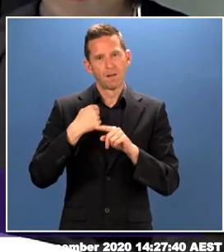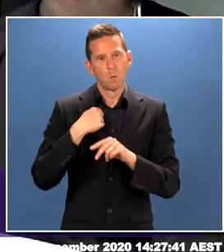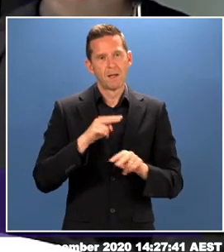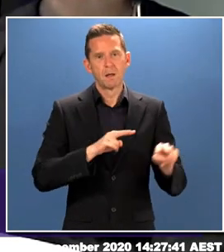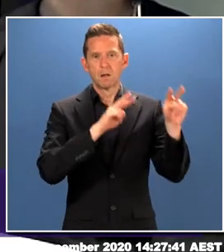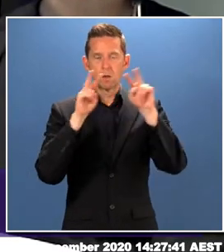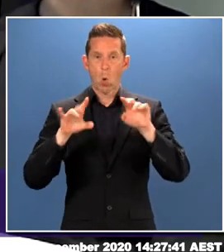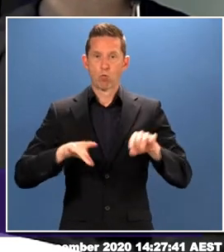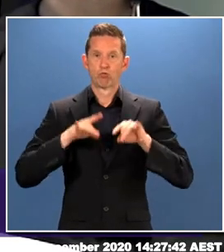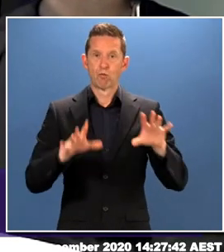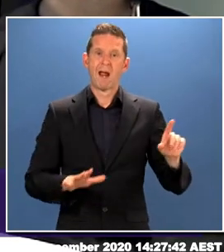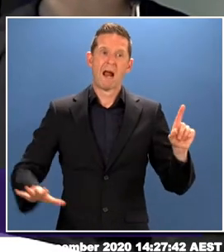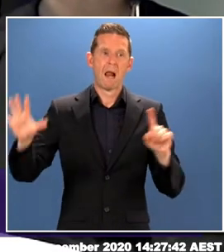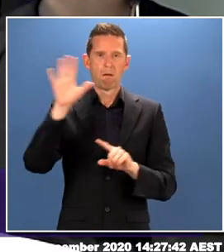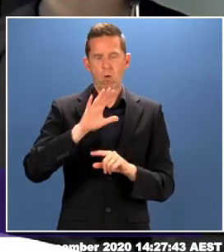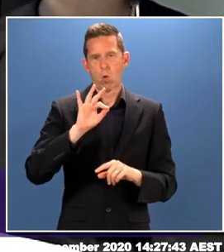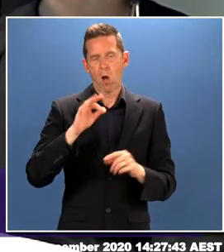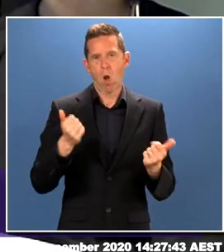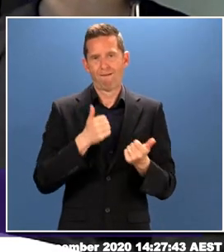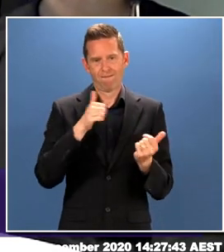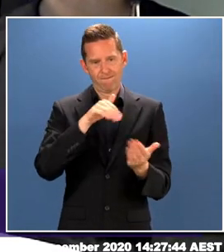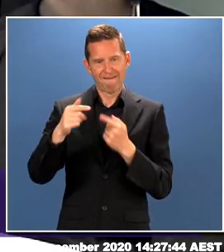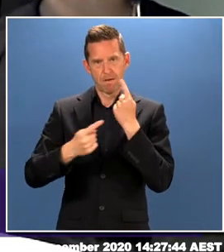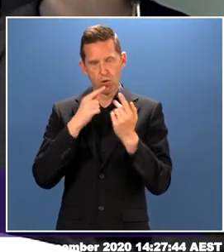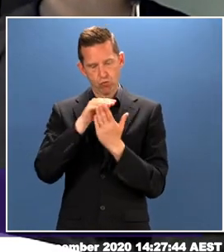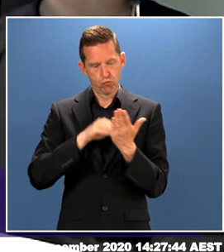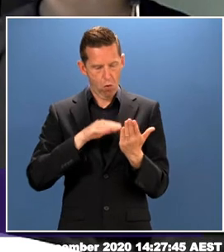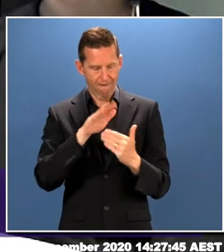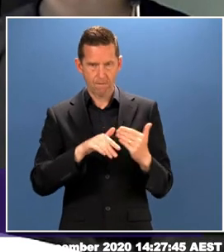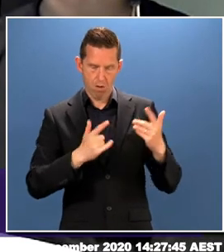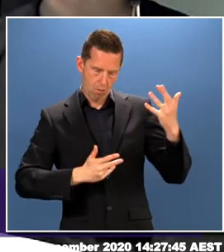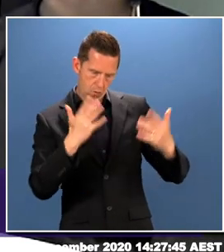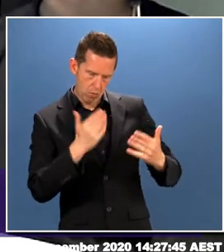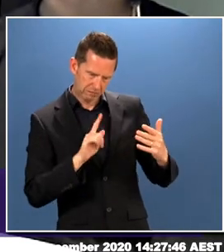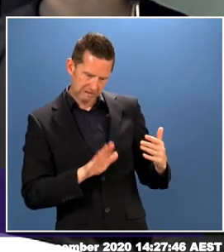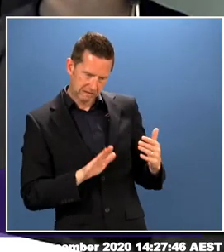data collection with relevant LGBTI data indicators and that's really